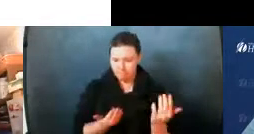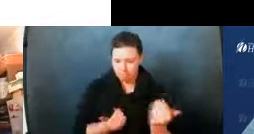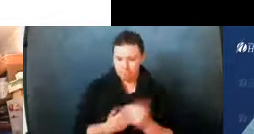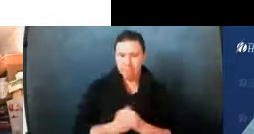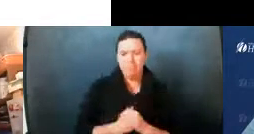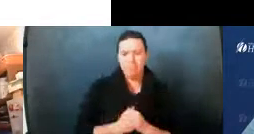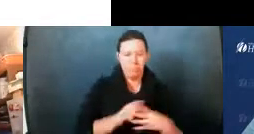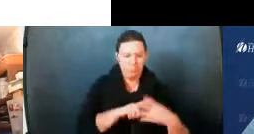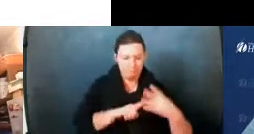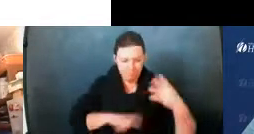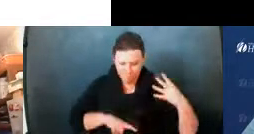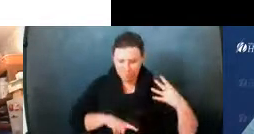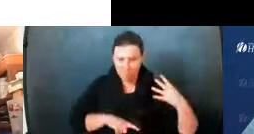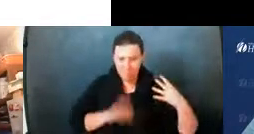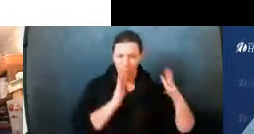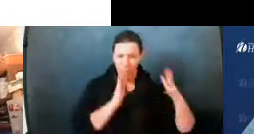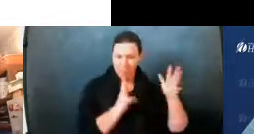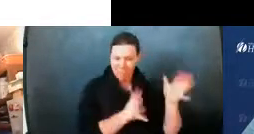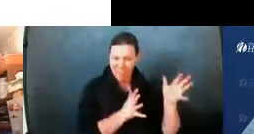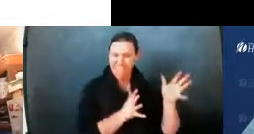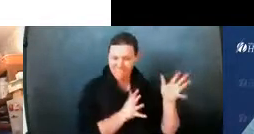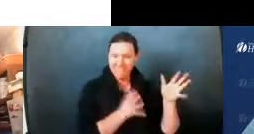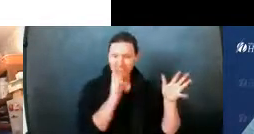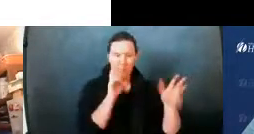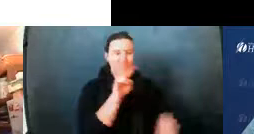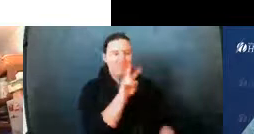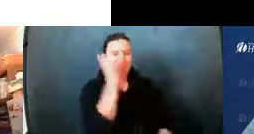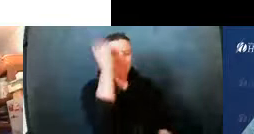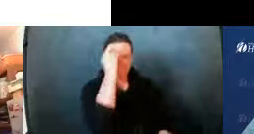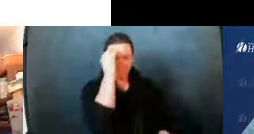as far as who we should call on. I'll leave that for the team.